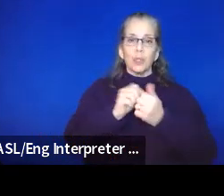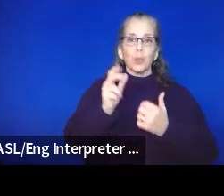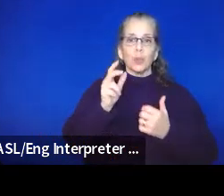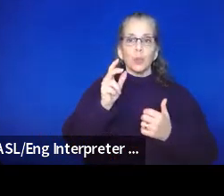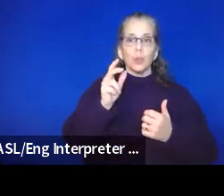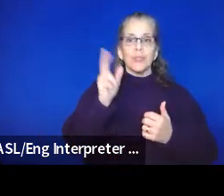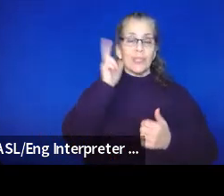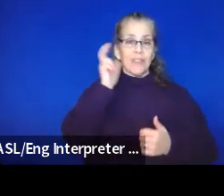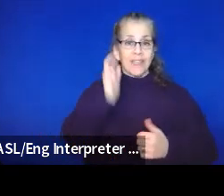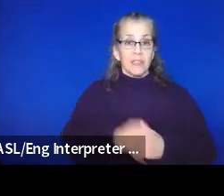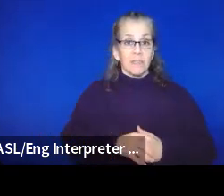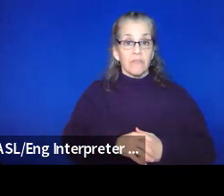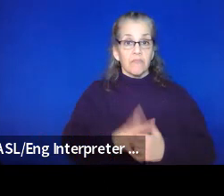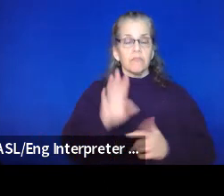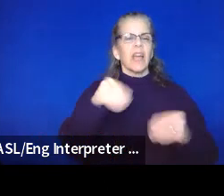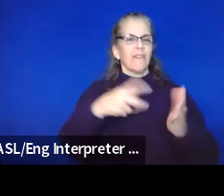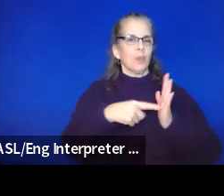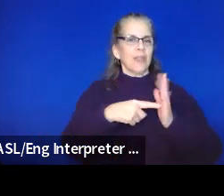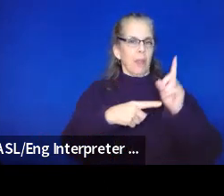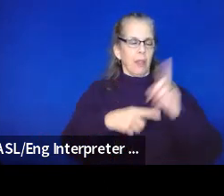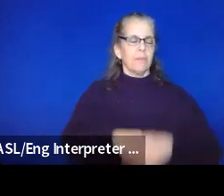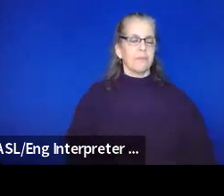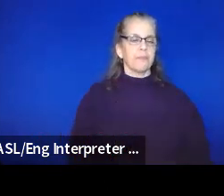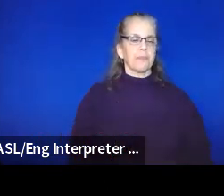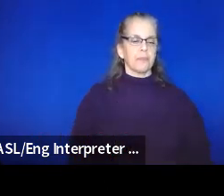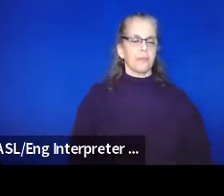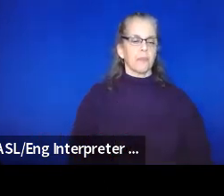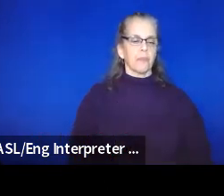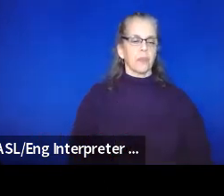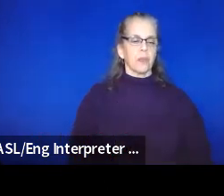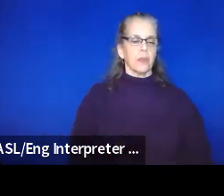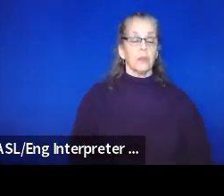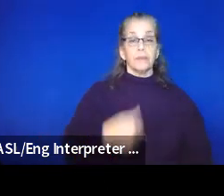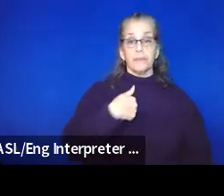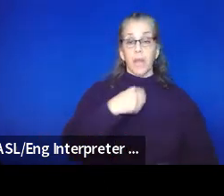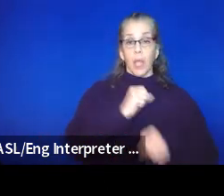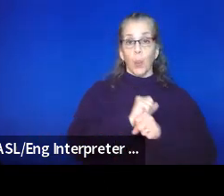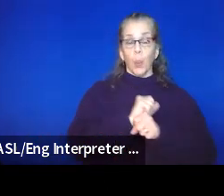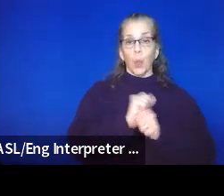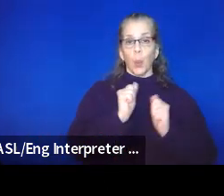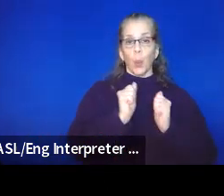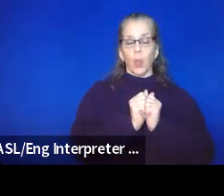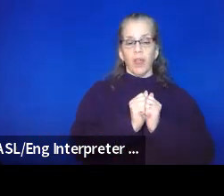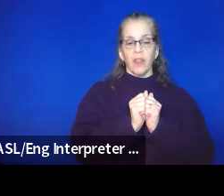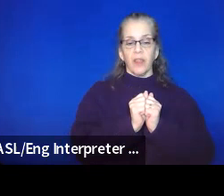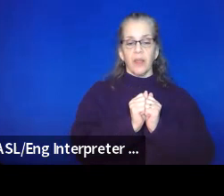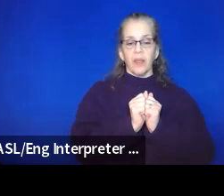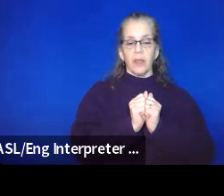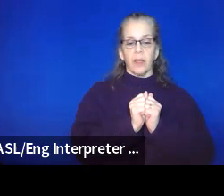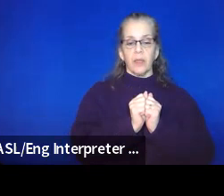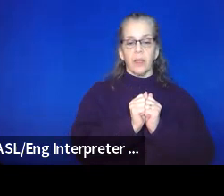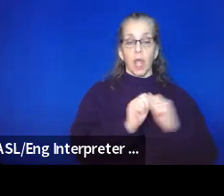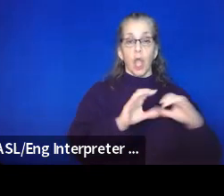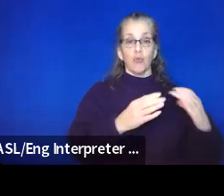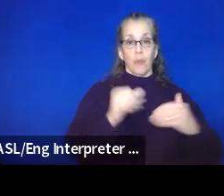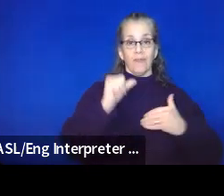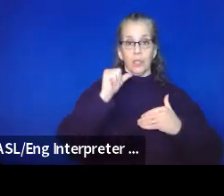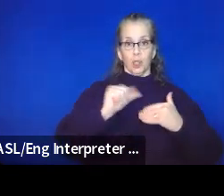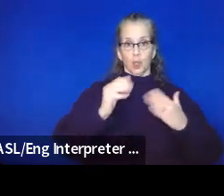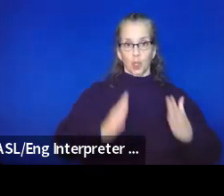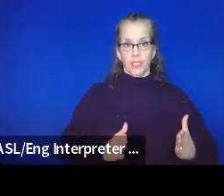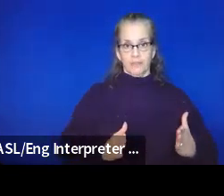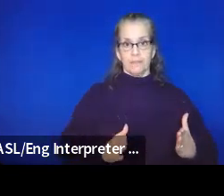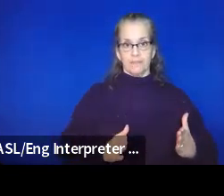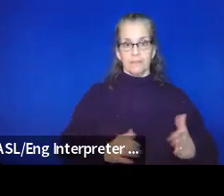So [chuckles]... I work with I work with a group of surgeons that... um... you know,